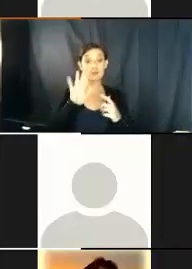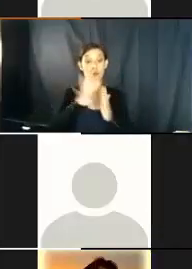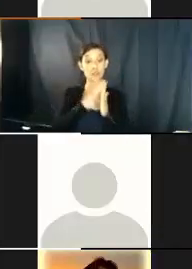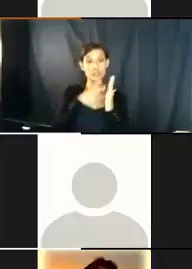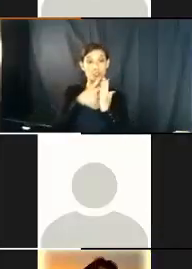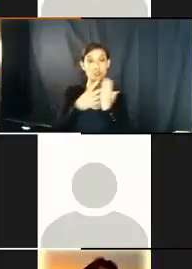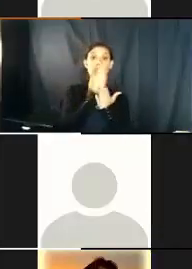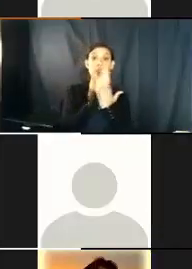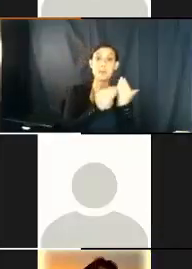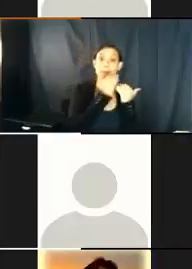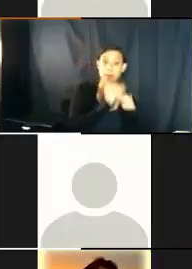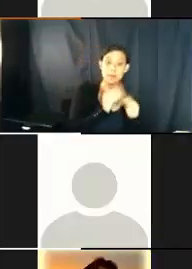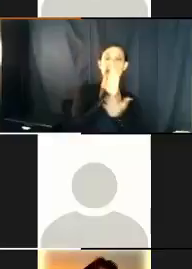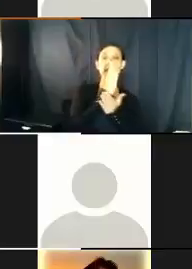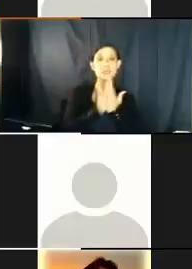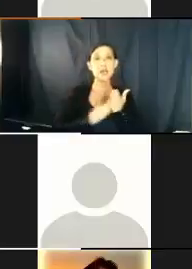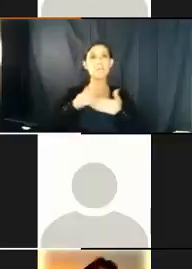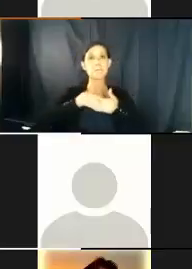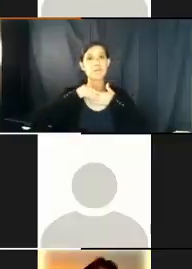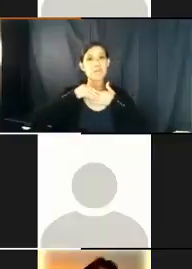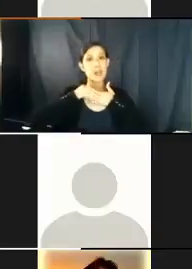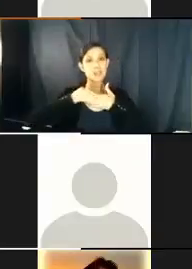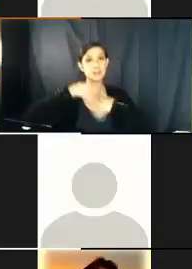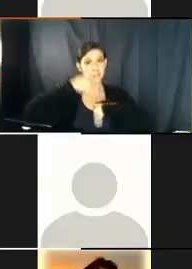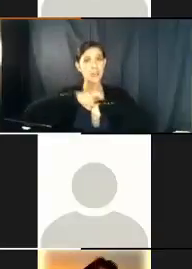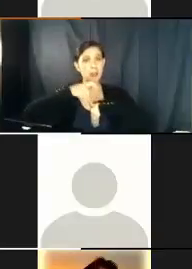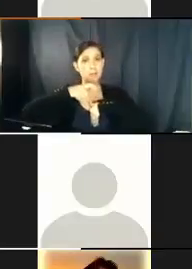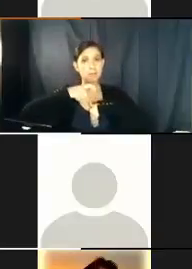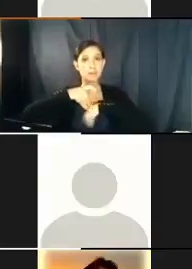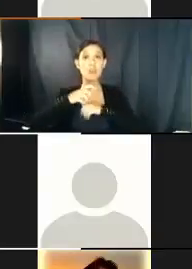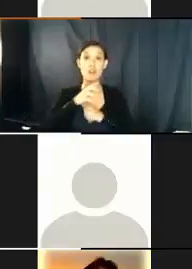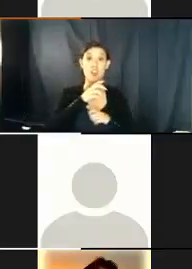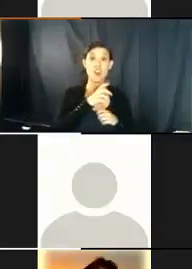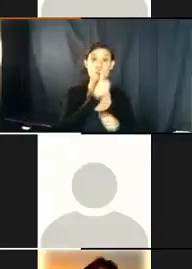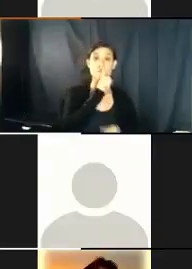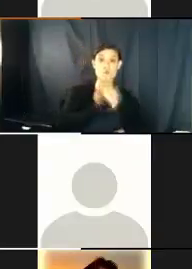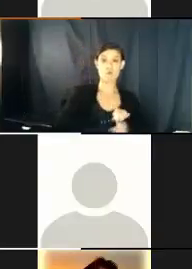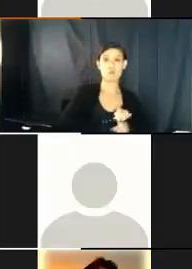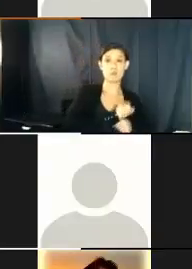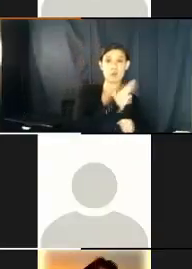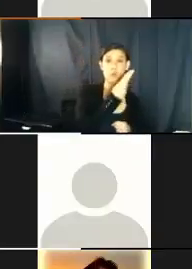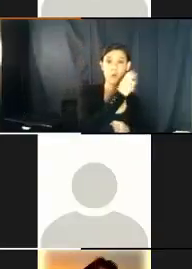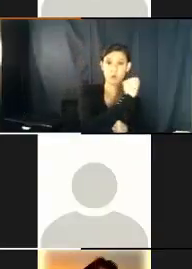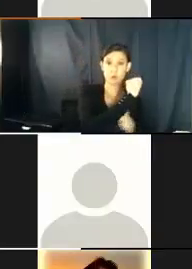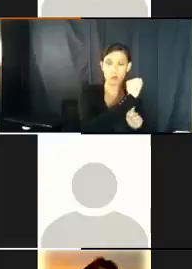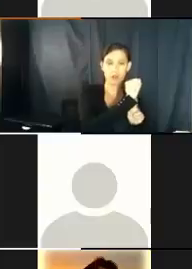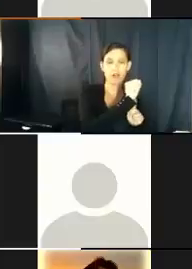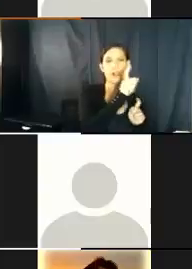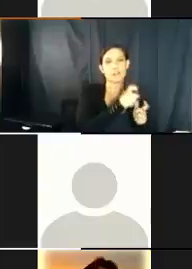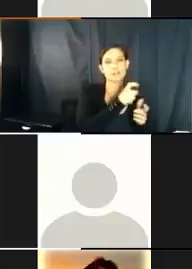So a students probably in a typical school schedule is going to have to finish a course by the end of May.